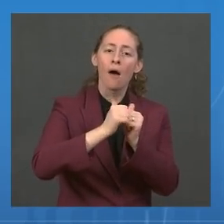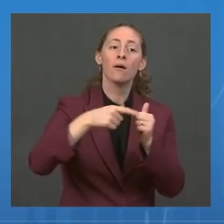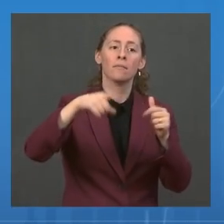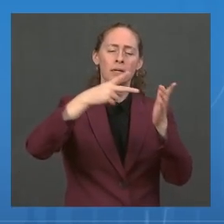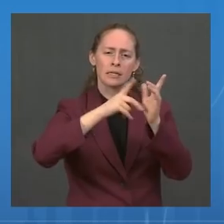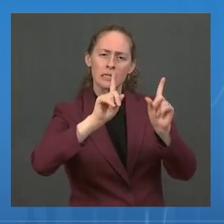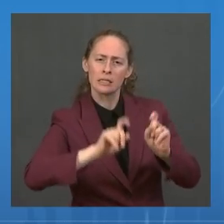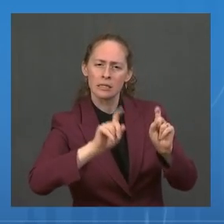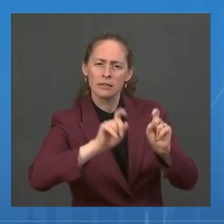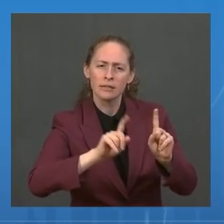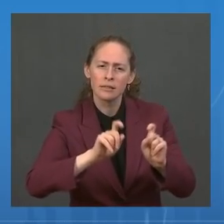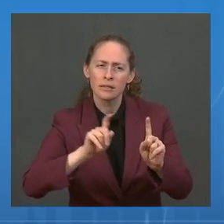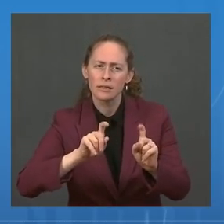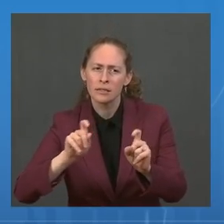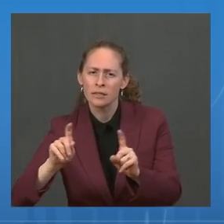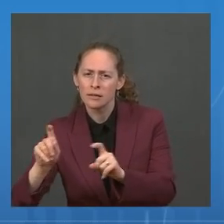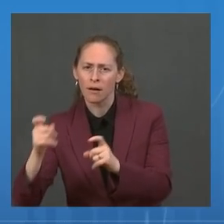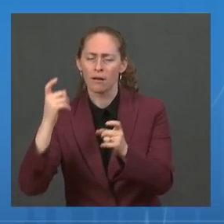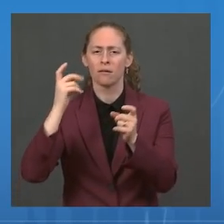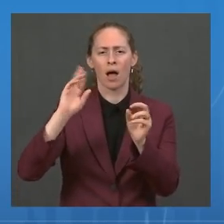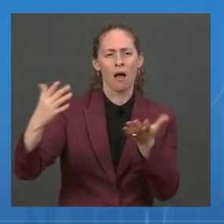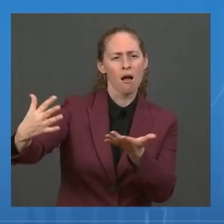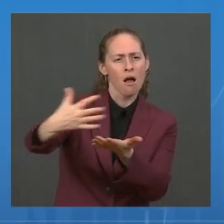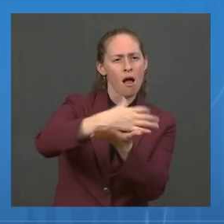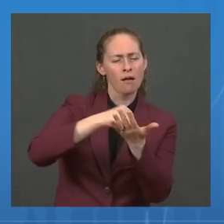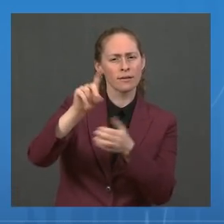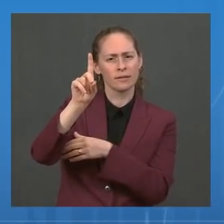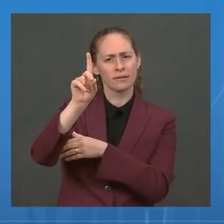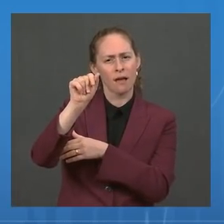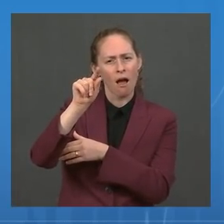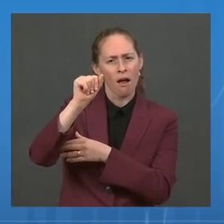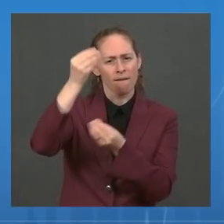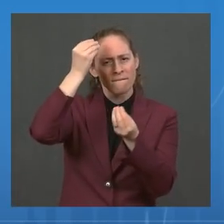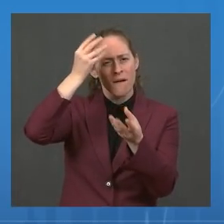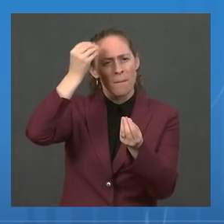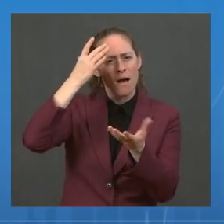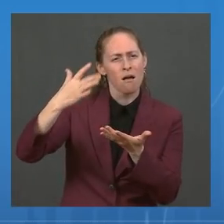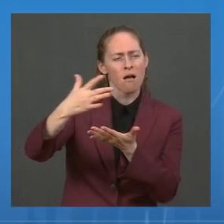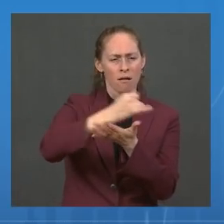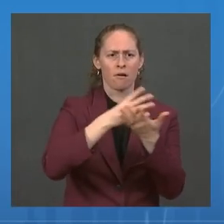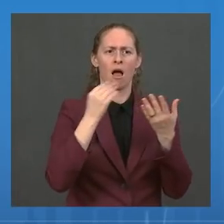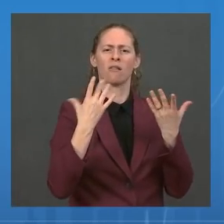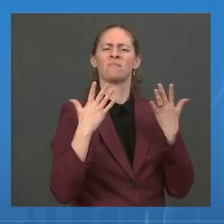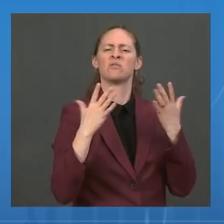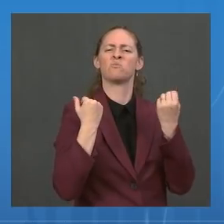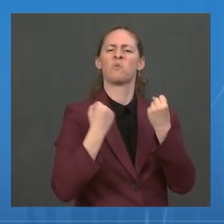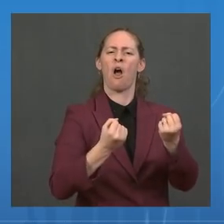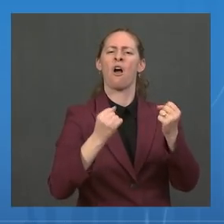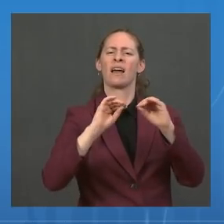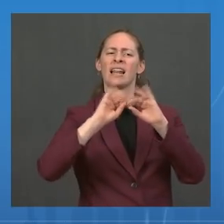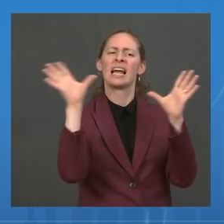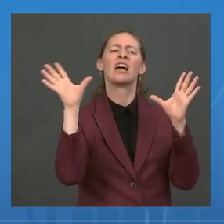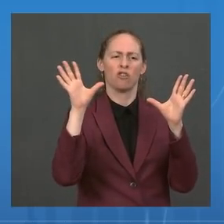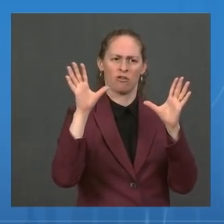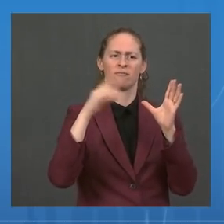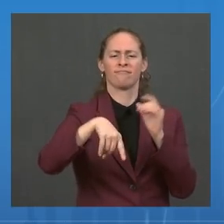that the evidence indicates a strong safety profile and strong immune response in children. That's why it matters that thousands of kids